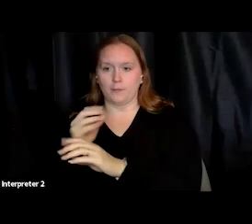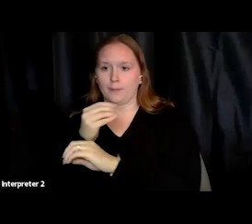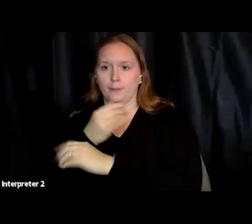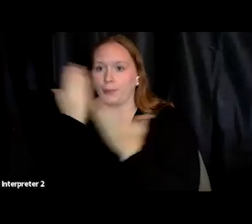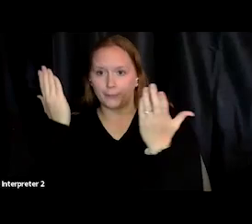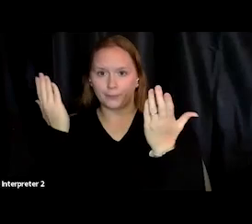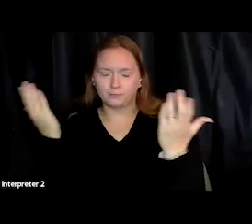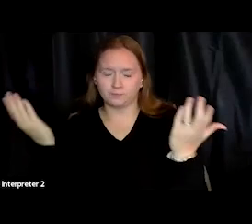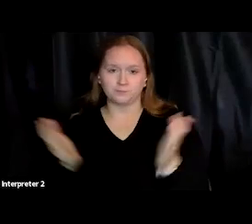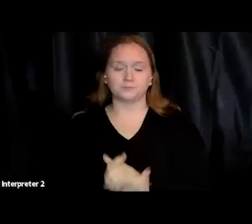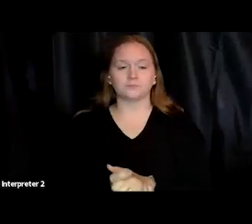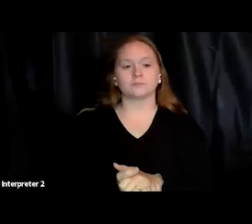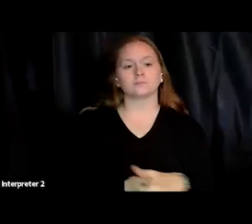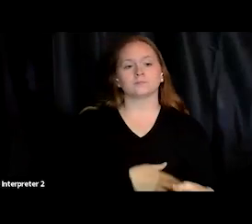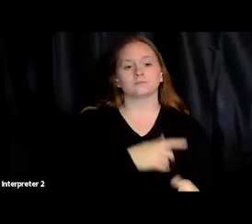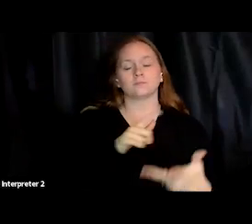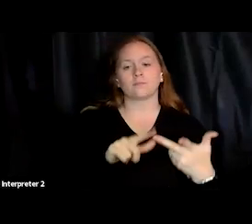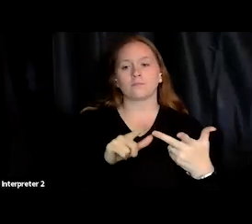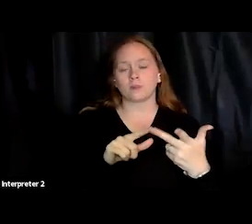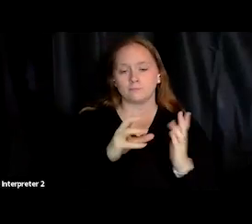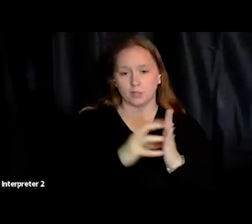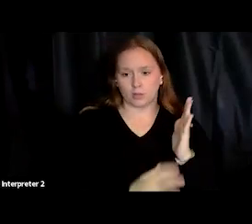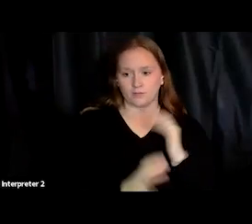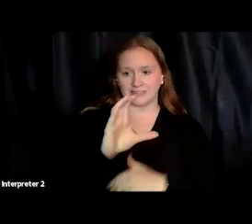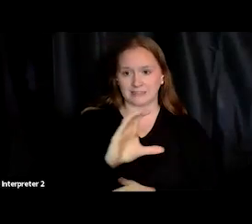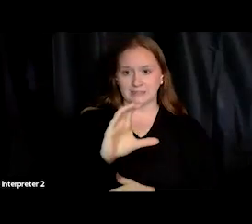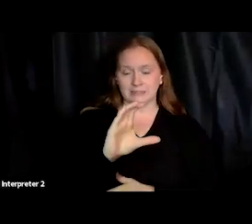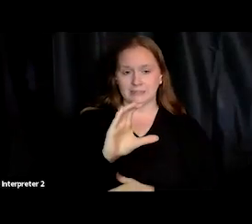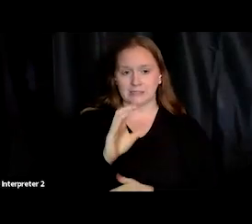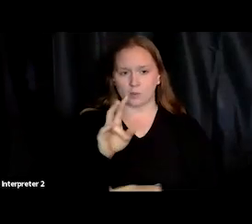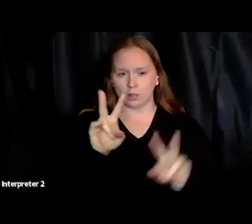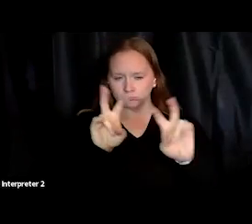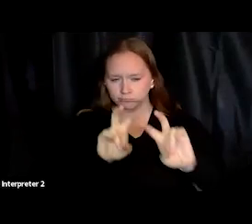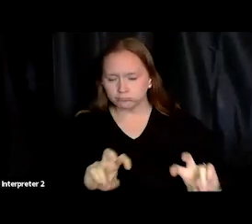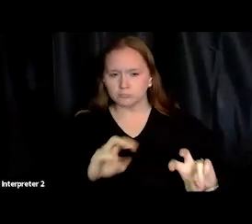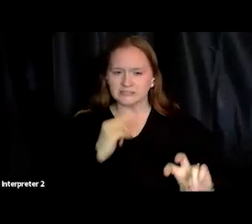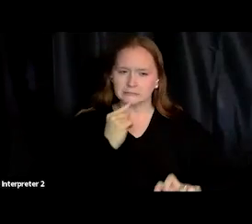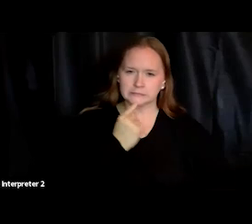And then, paragraph C looks at the seriousness and the persistence of mental health disorders,